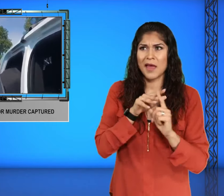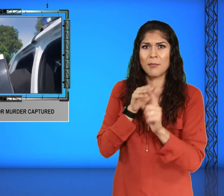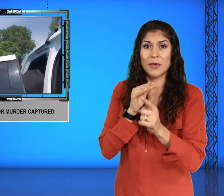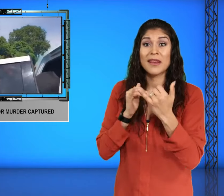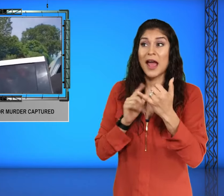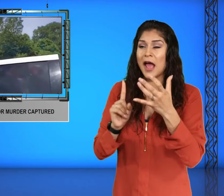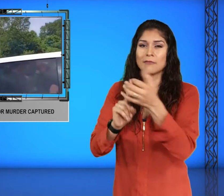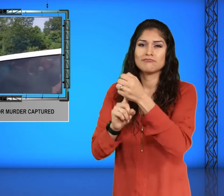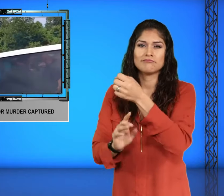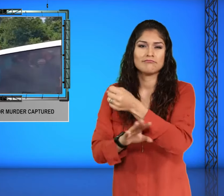for sport.